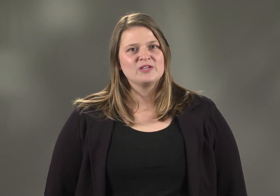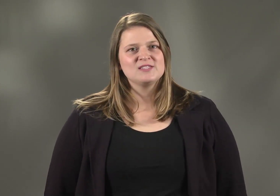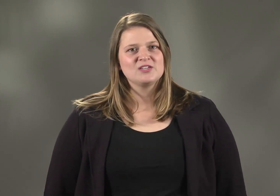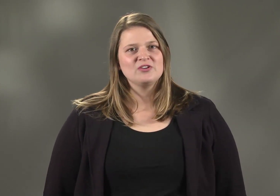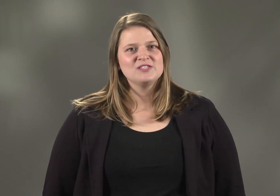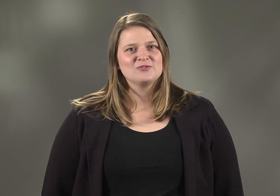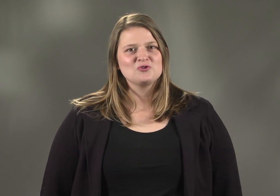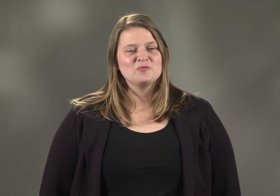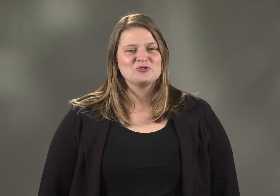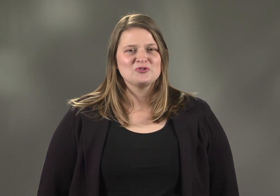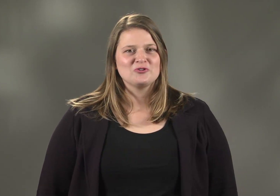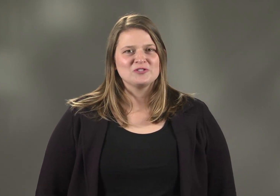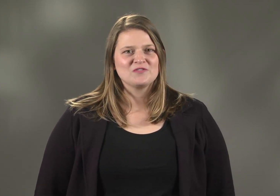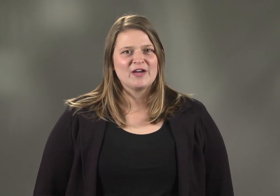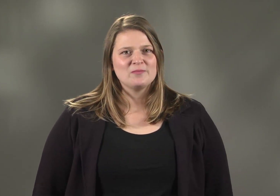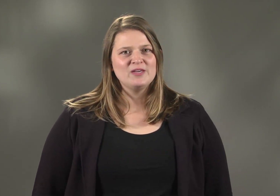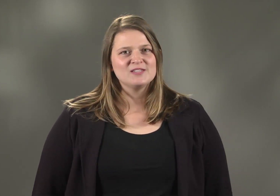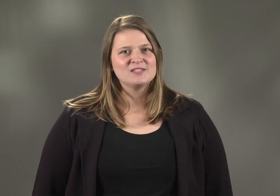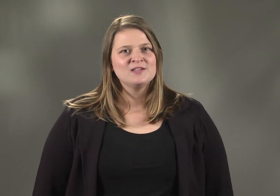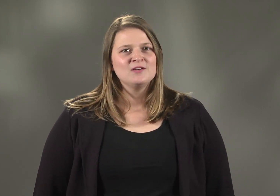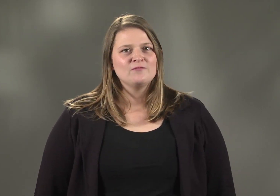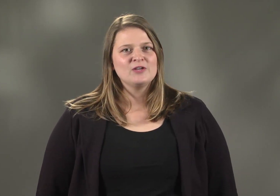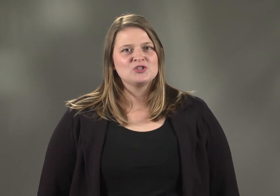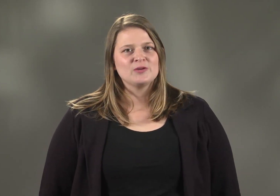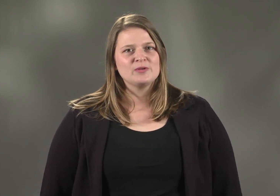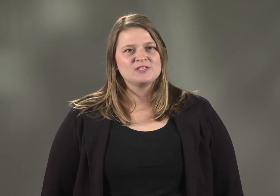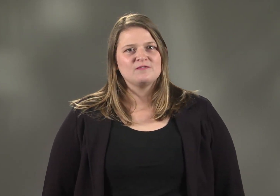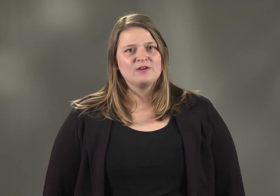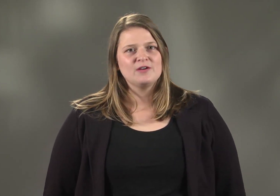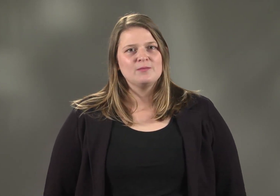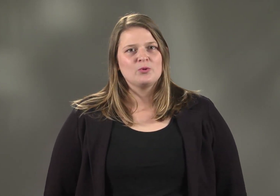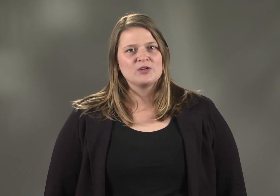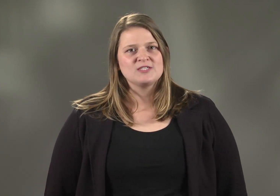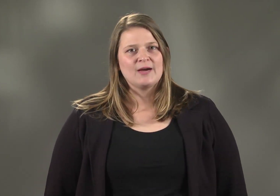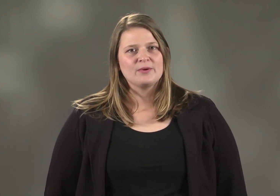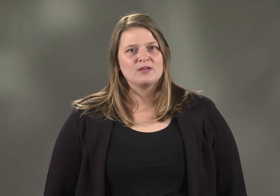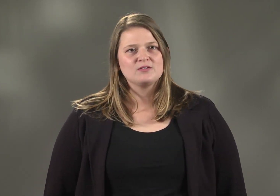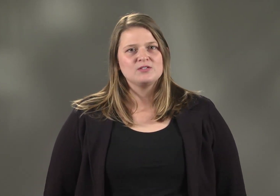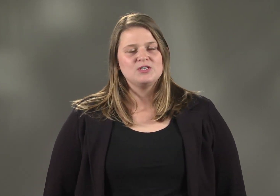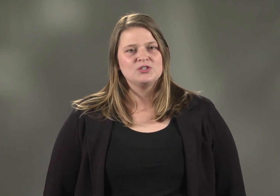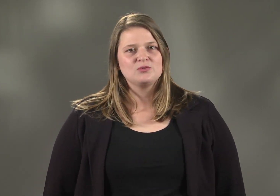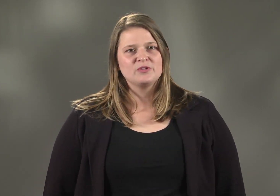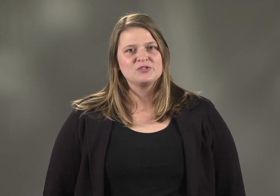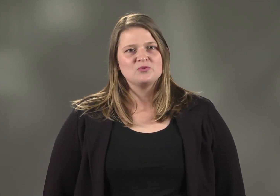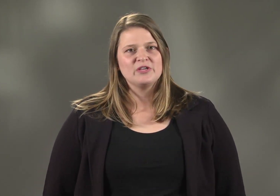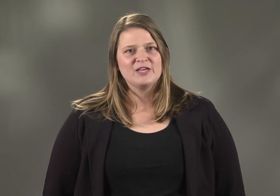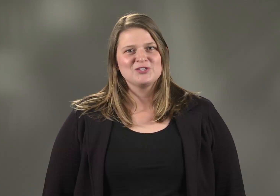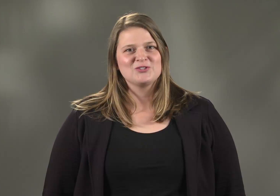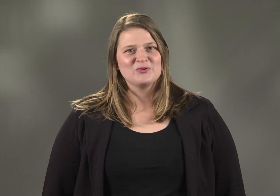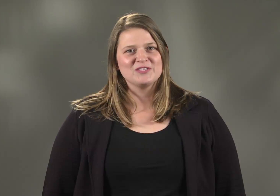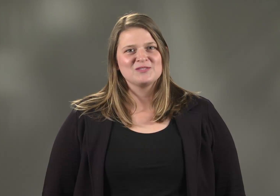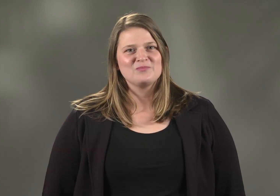When considering social emotional goals for IEPs, friendship is a very important topic to teach to middle school aged students